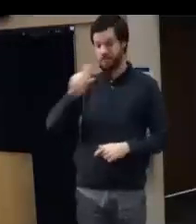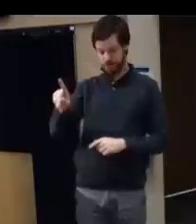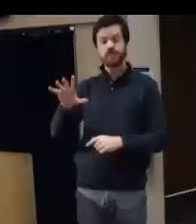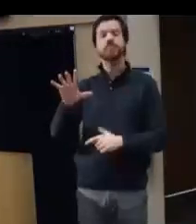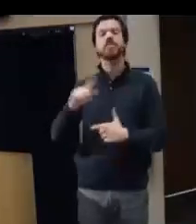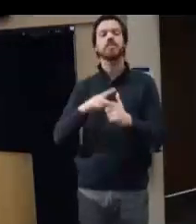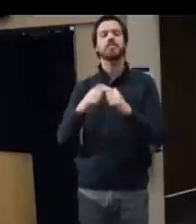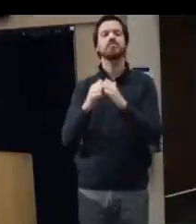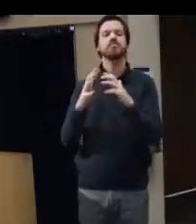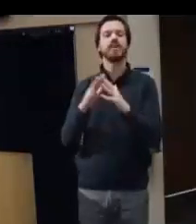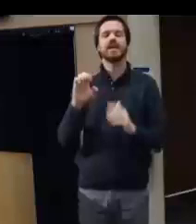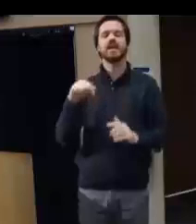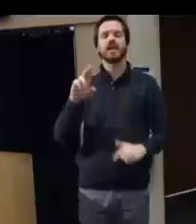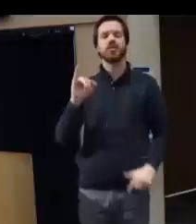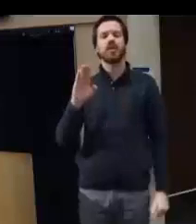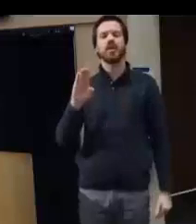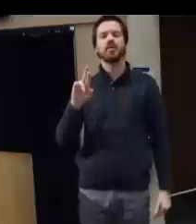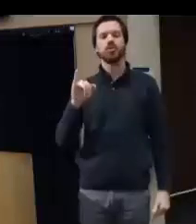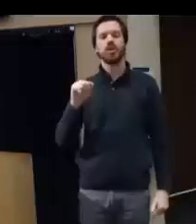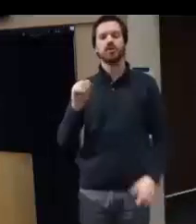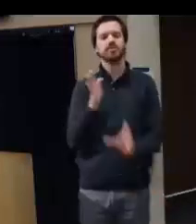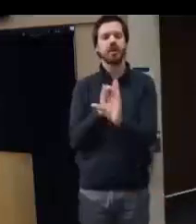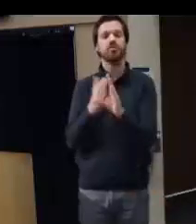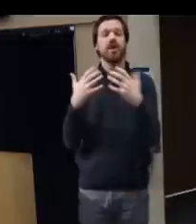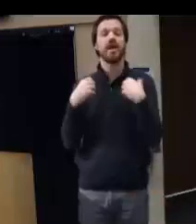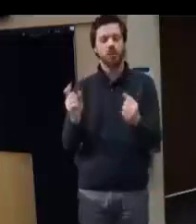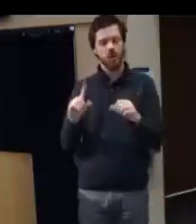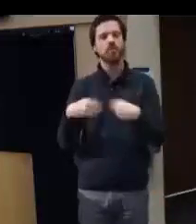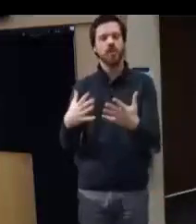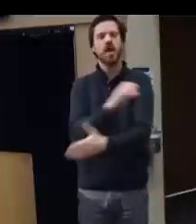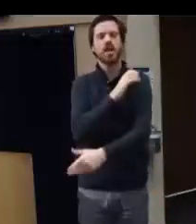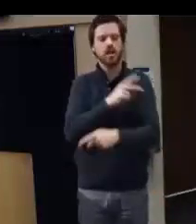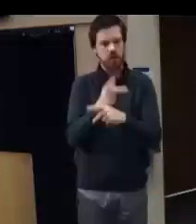launched equilibria psychological Health through which she provides clinical care and Consulting